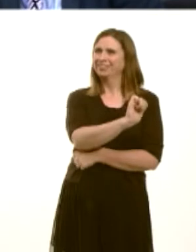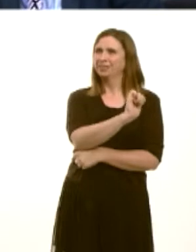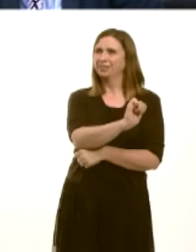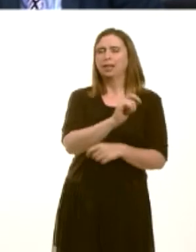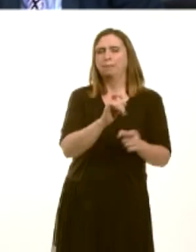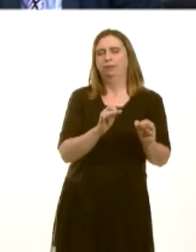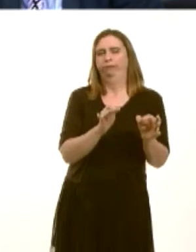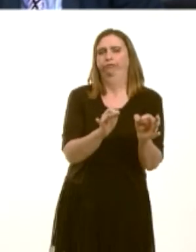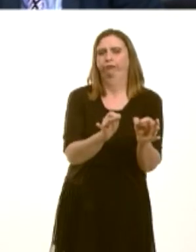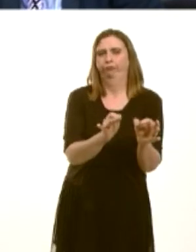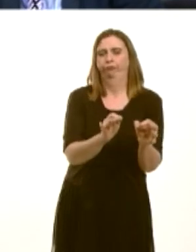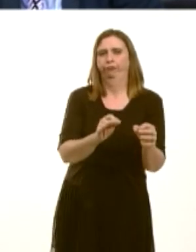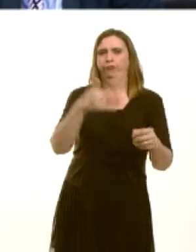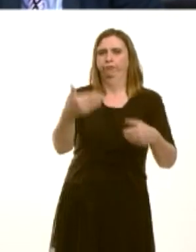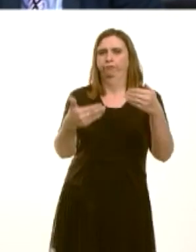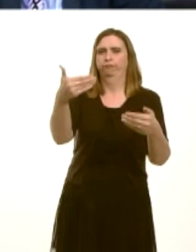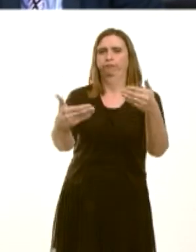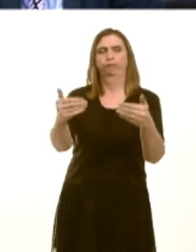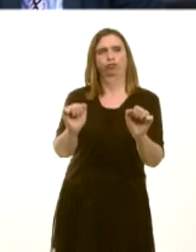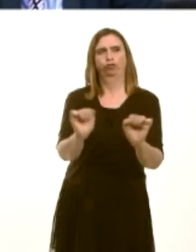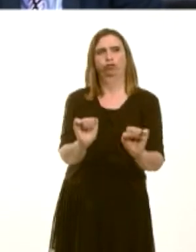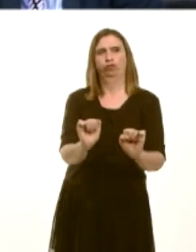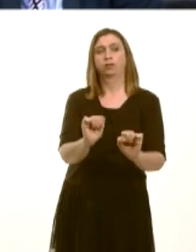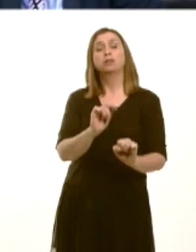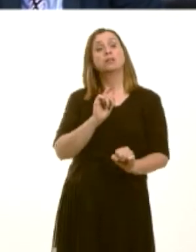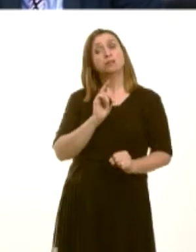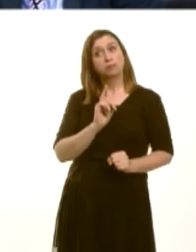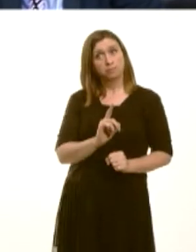in terms of being put onto the road, but that does not affect, nor is any precursor to,